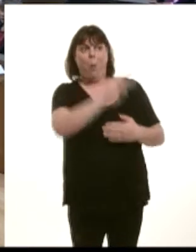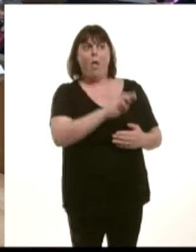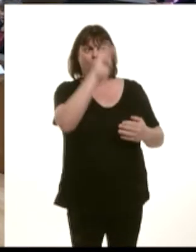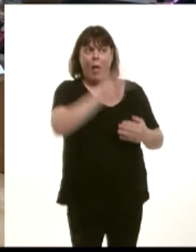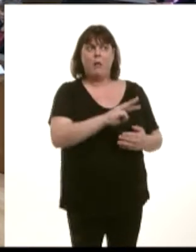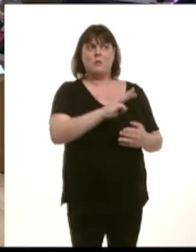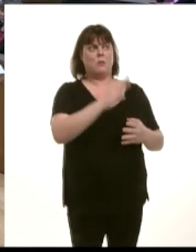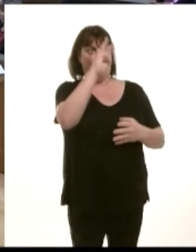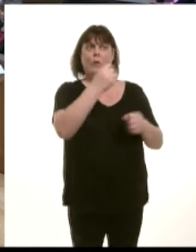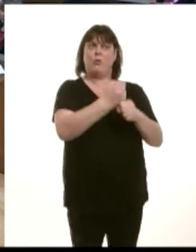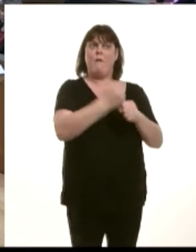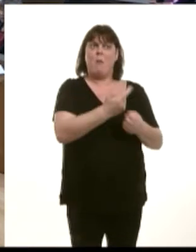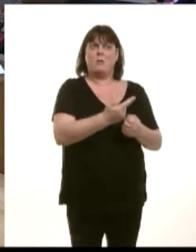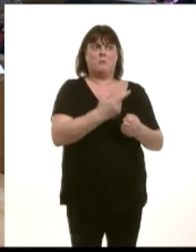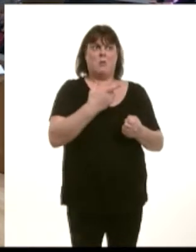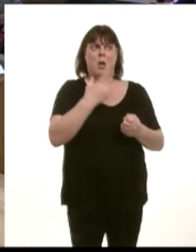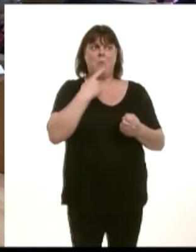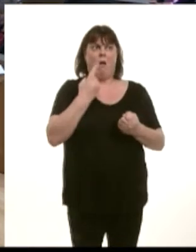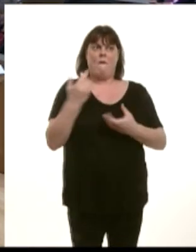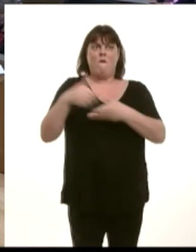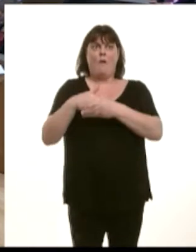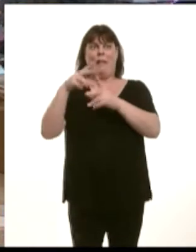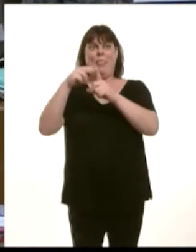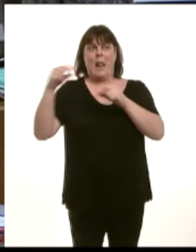Government and not the Labour Party elsewhere in the UK.